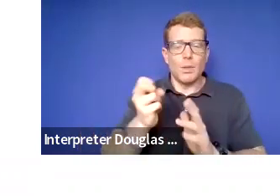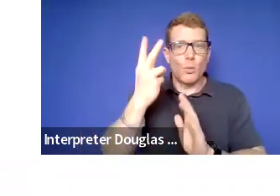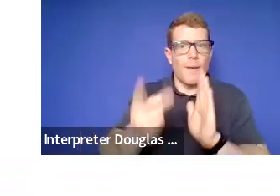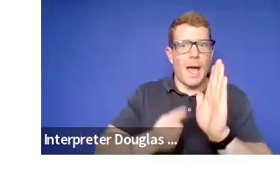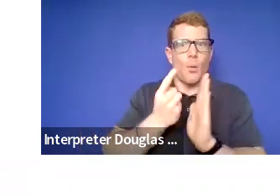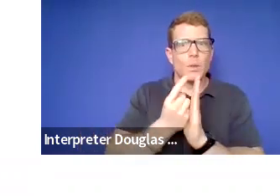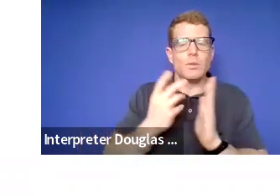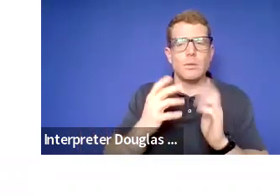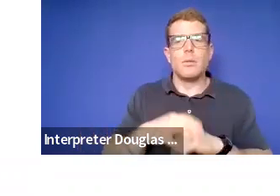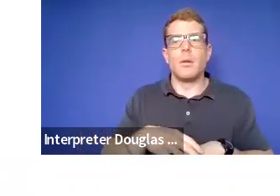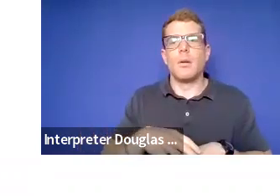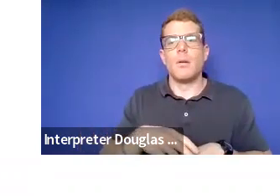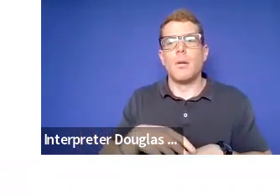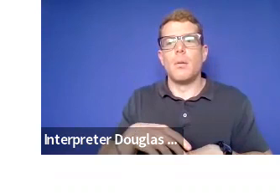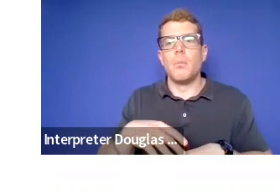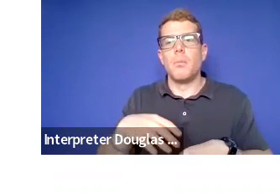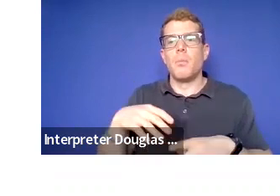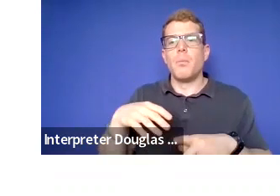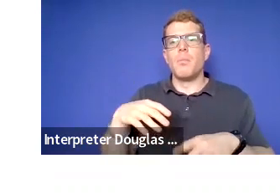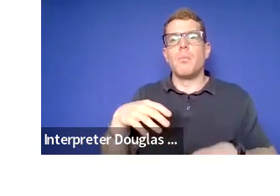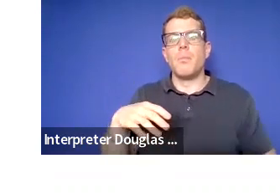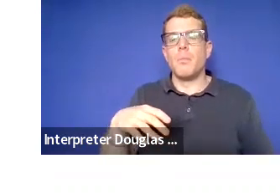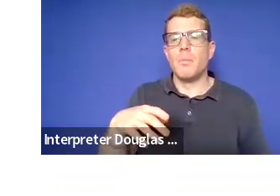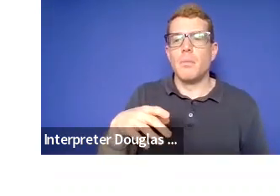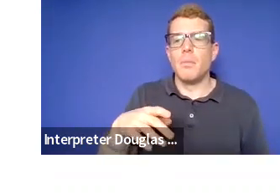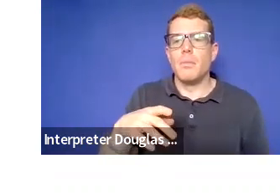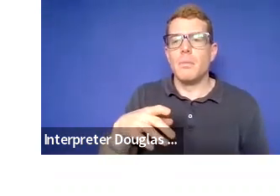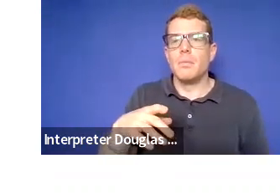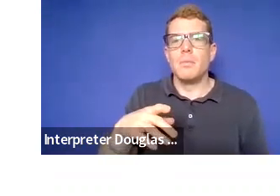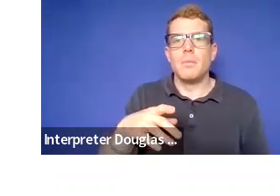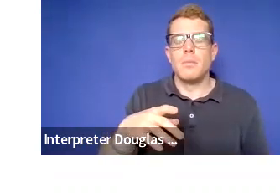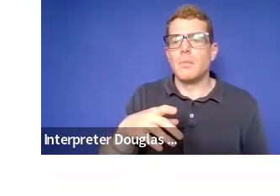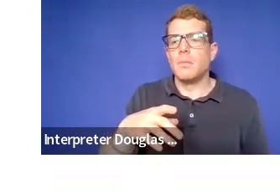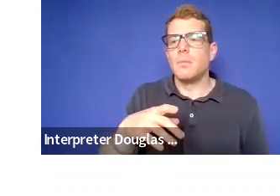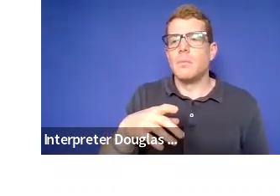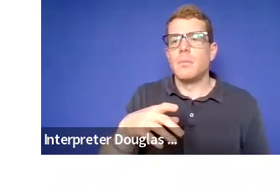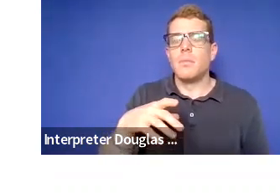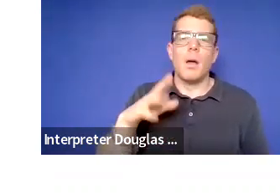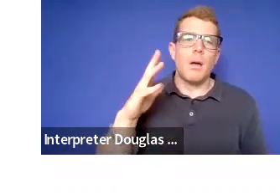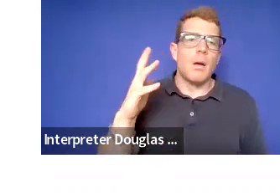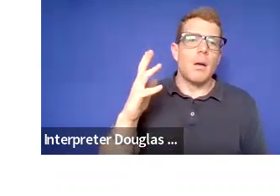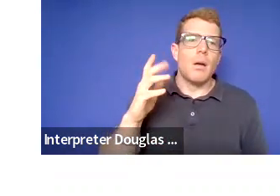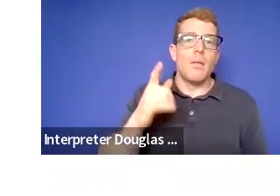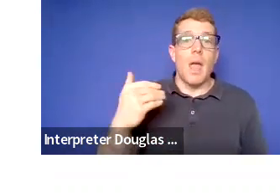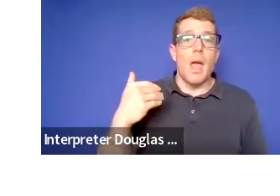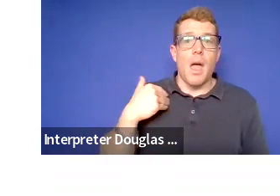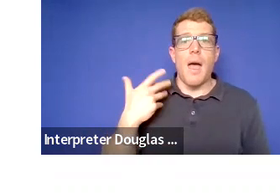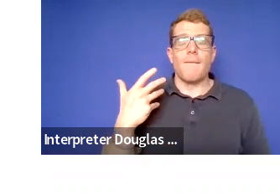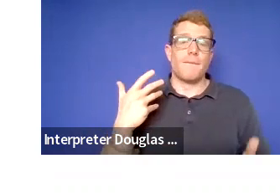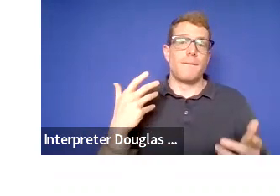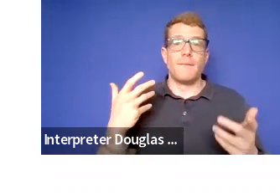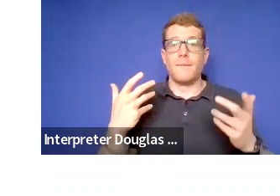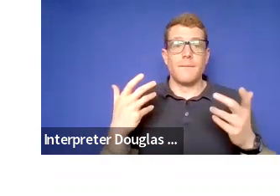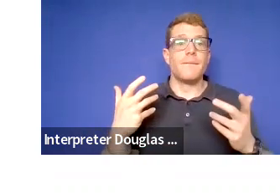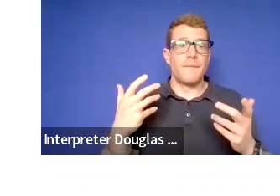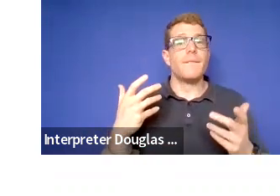The help line customer service, representative staff. They are a lot of us to also have individuals.